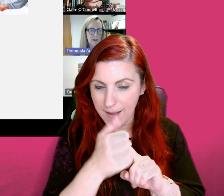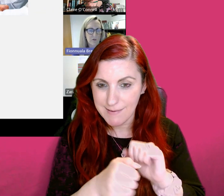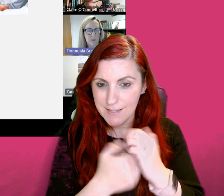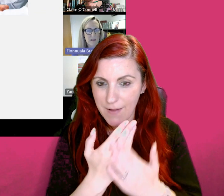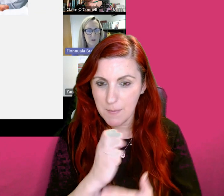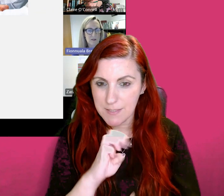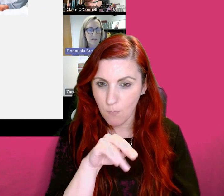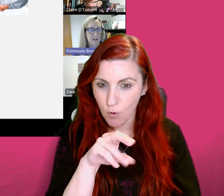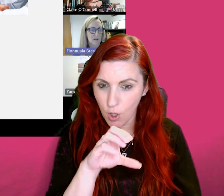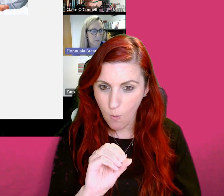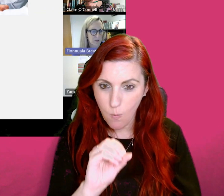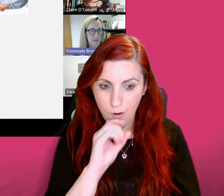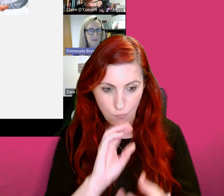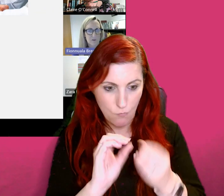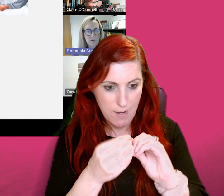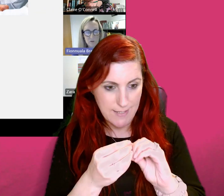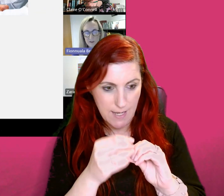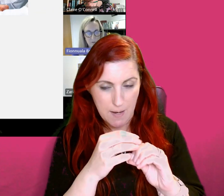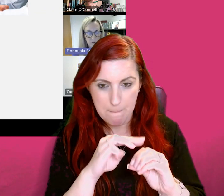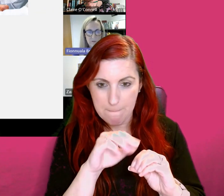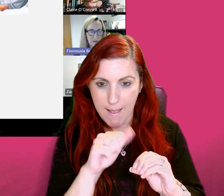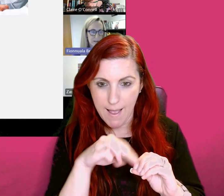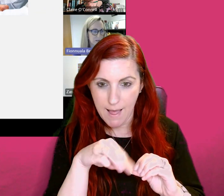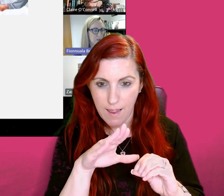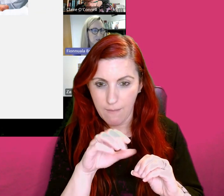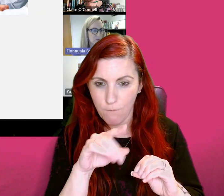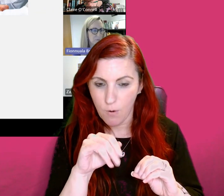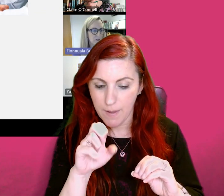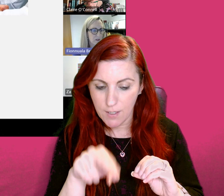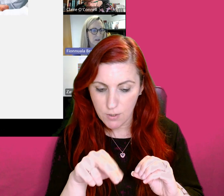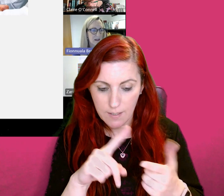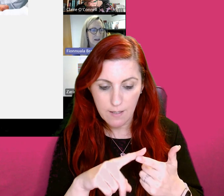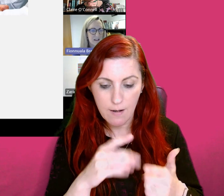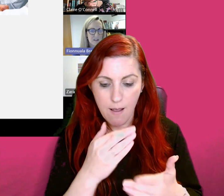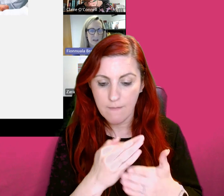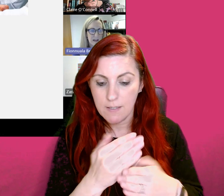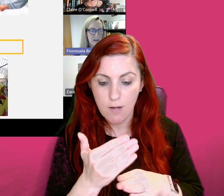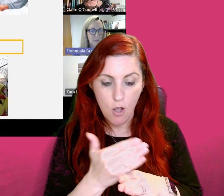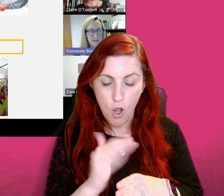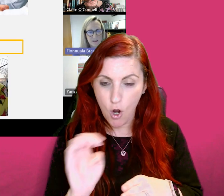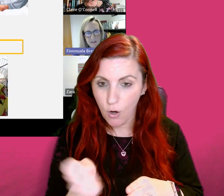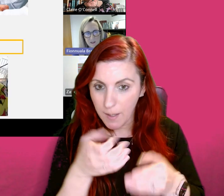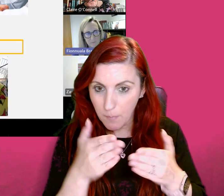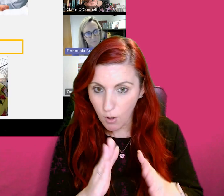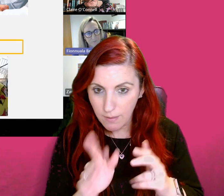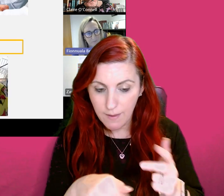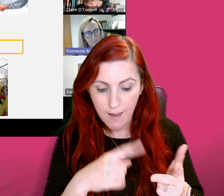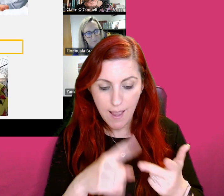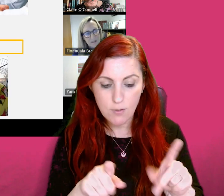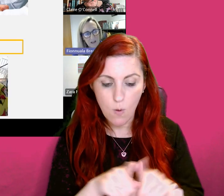malformations hypertensive disorders that will often lead to pre-term birth and and the placenta